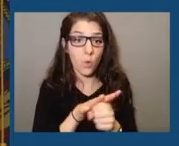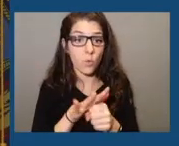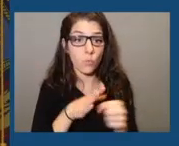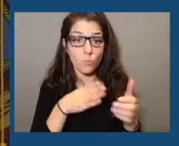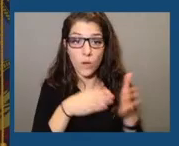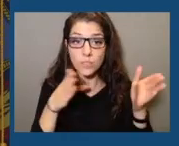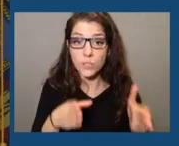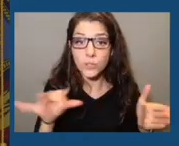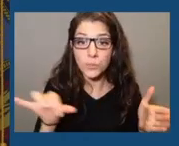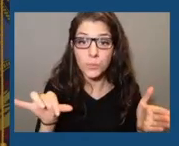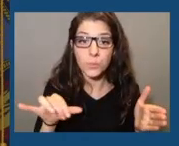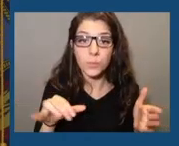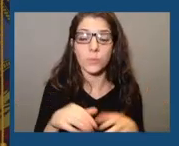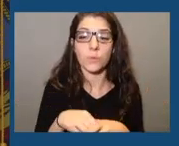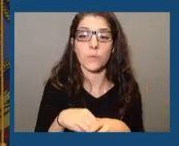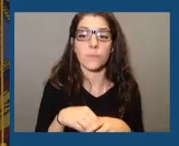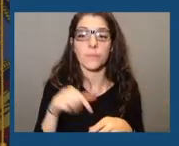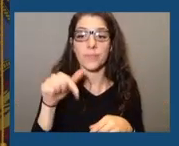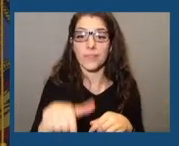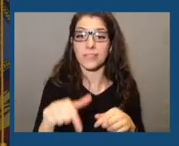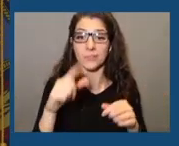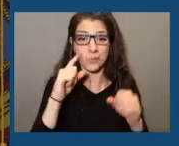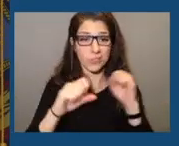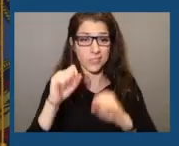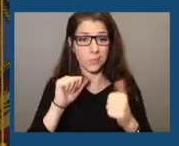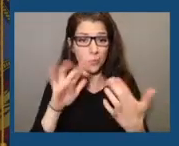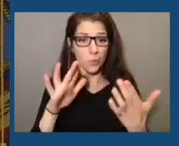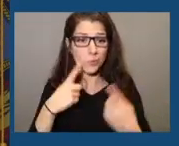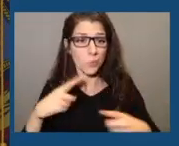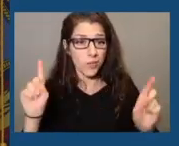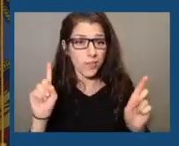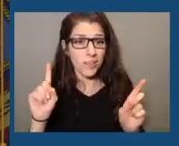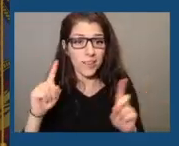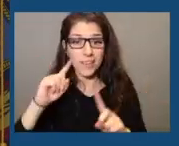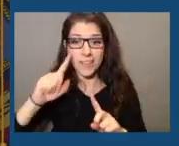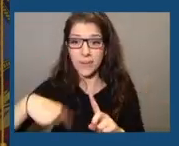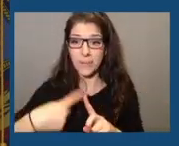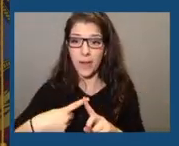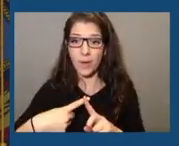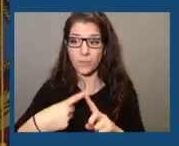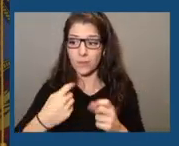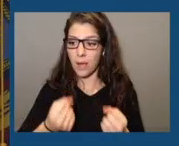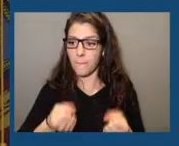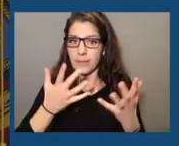Um This strategic approach is working, you know, when you think about the number of illegal guns we've seized,